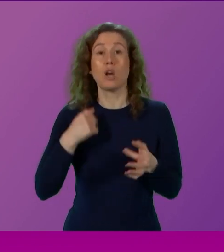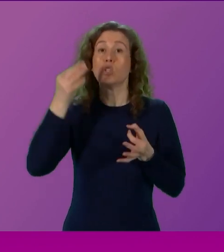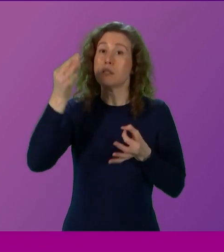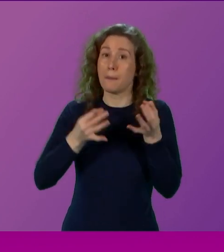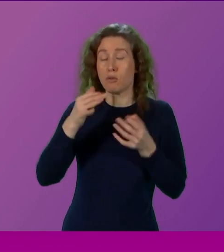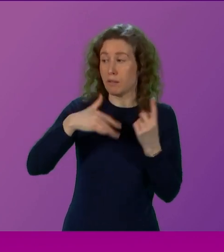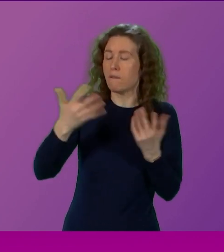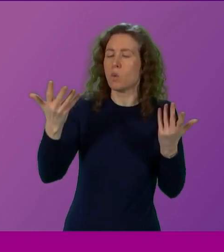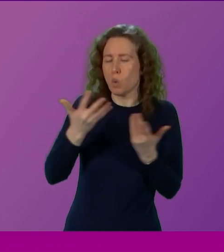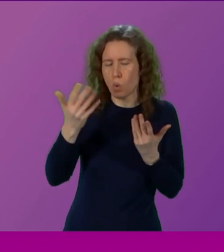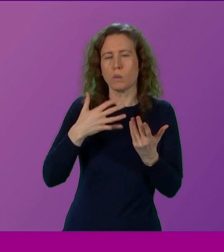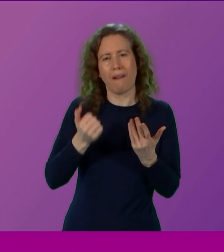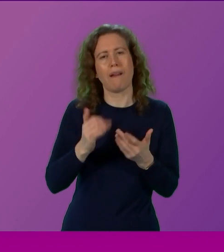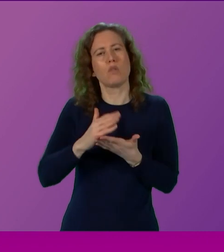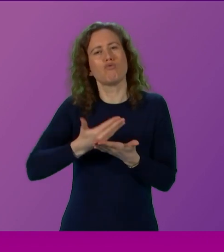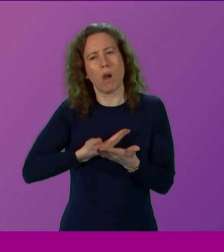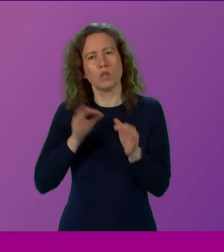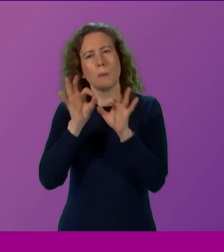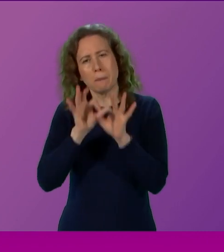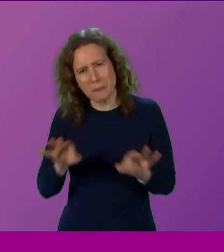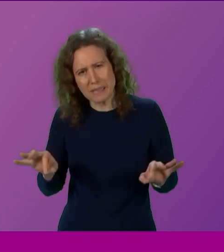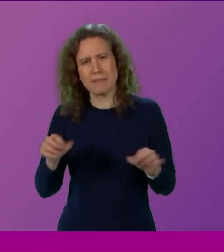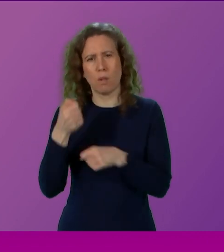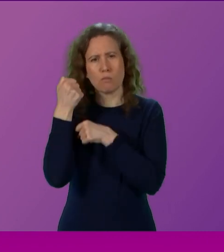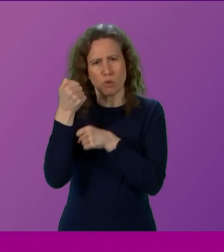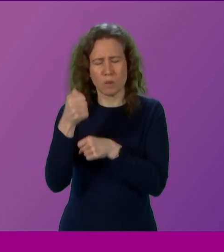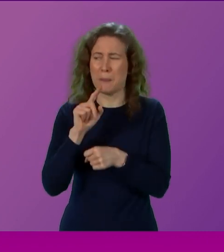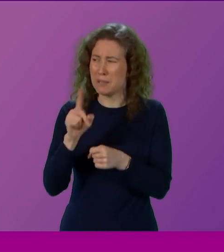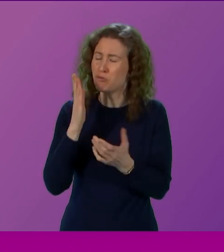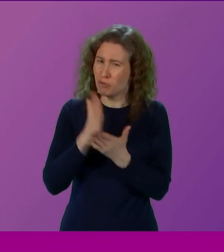is a right of peaceful protest, but it is very disruptive for those of us in the chamber,